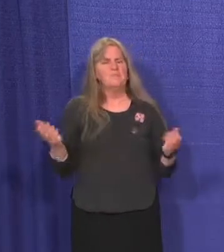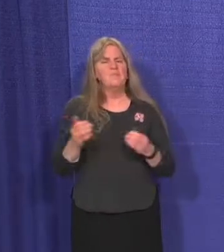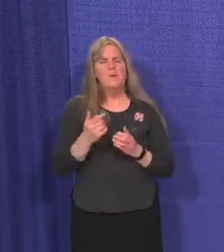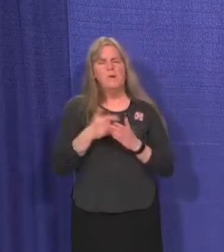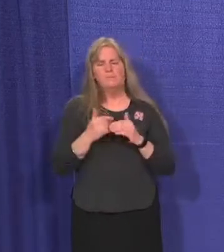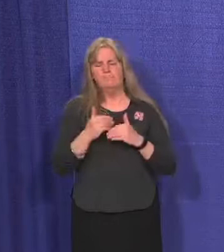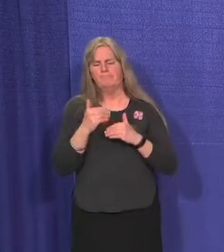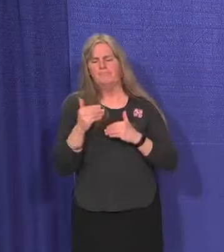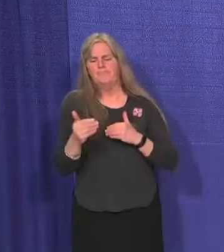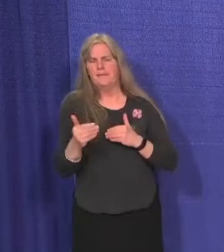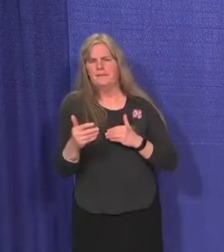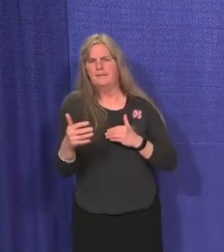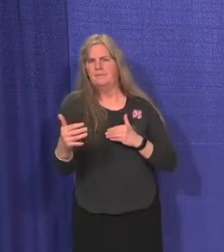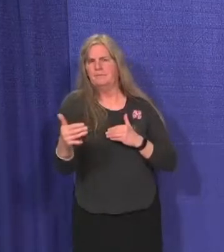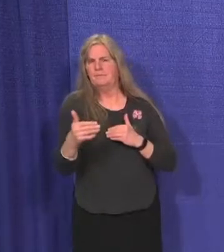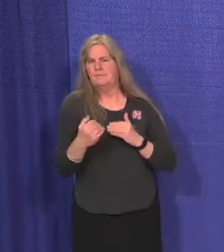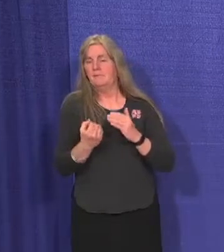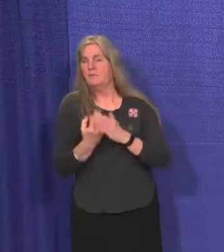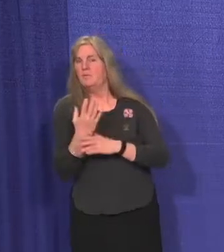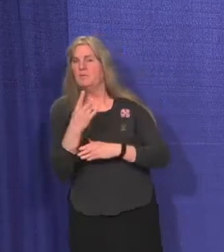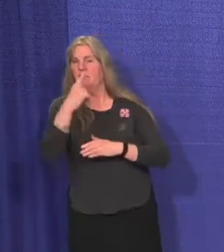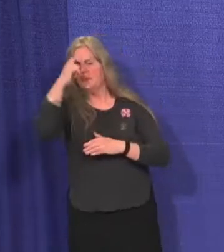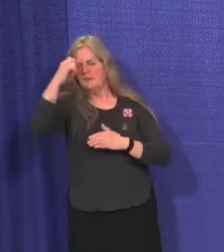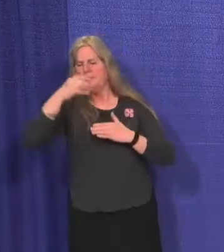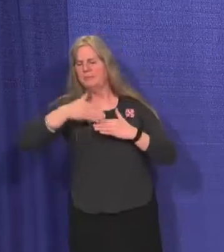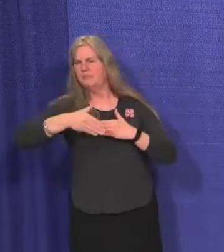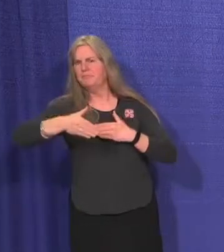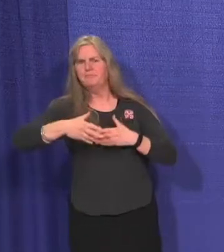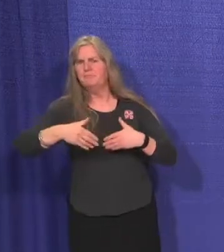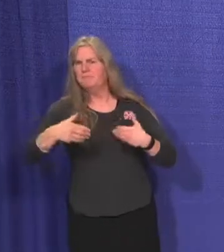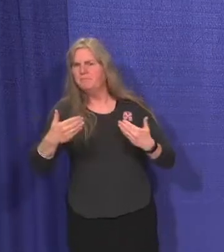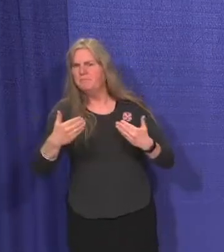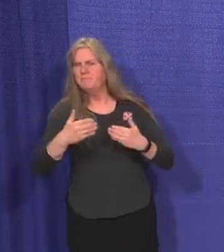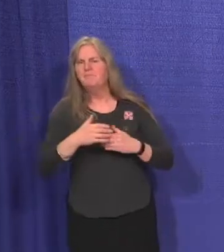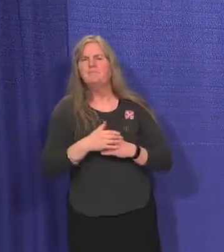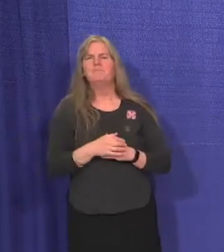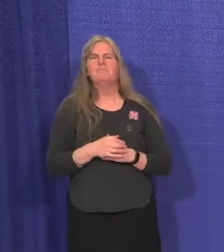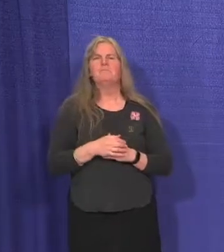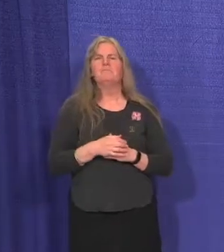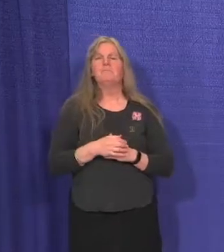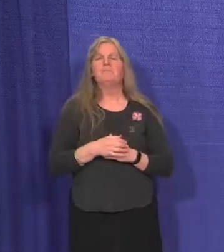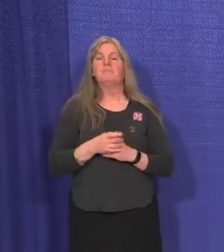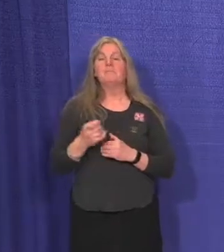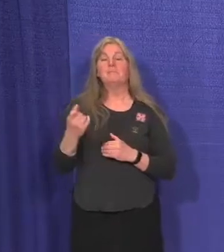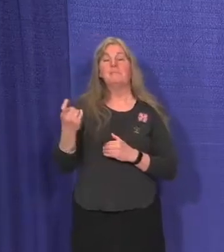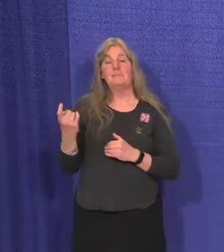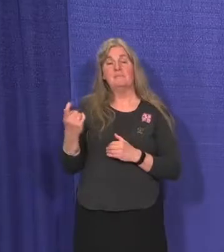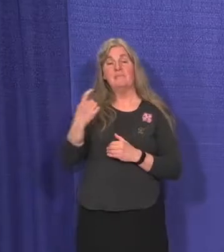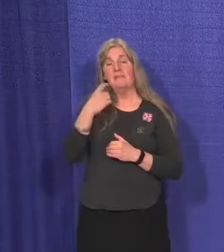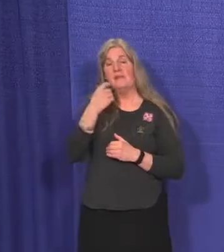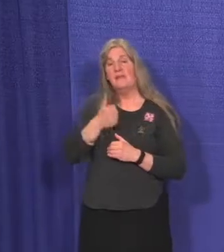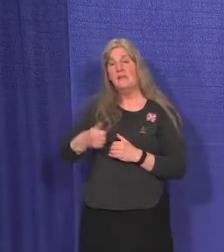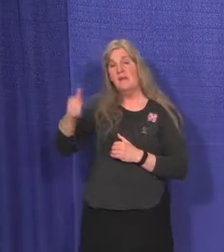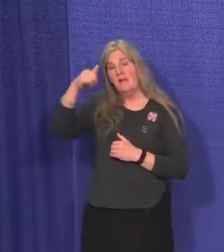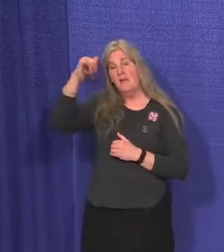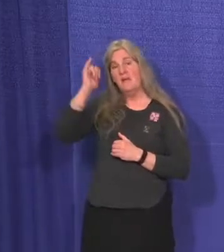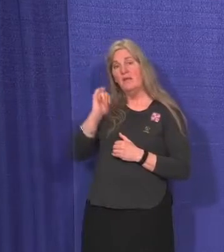75 percent across all age groups would be fantastic. Yukoners if you aren't yet